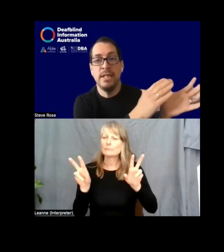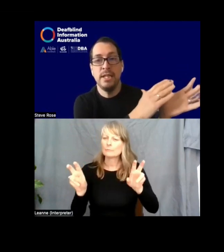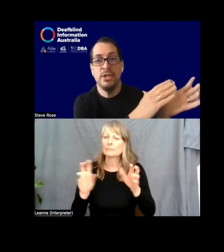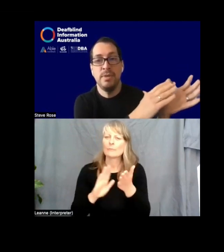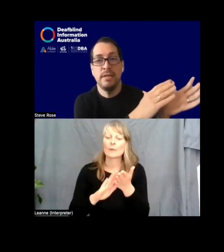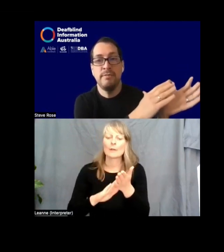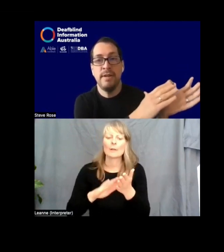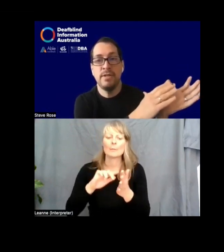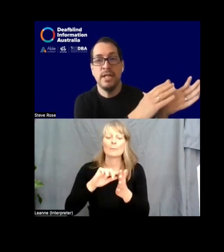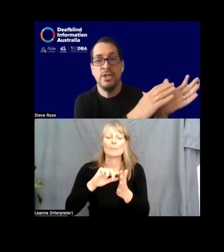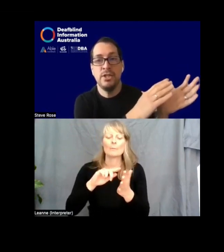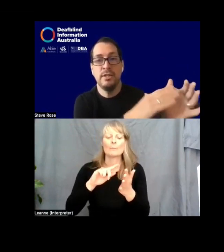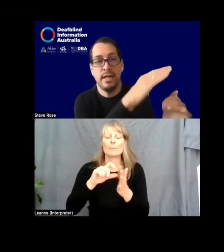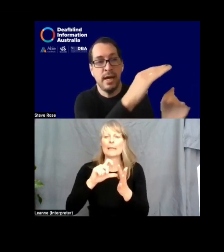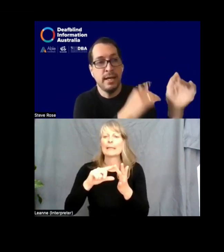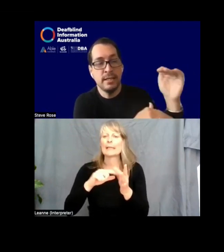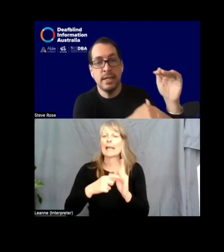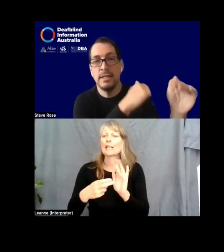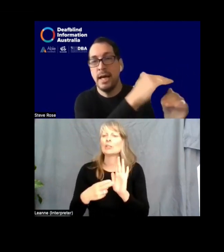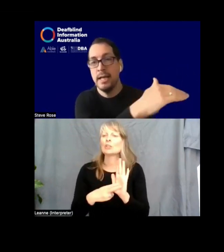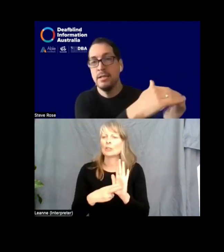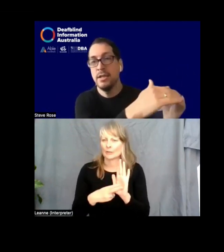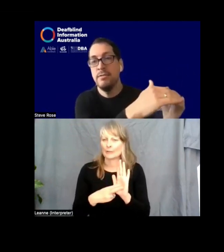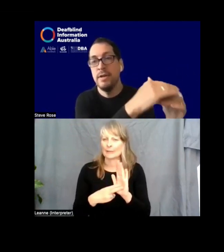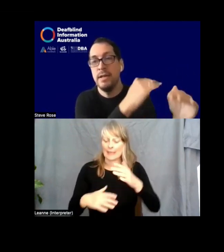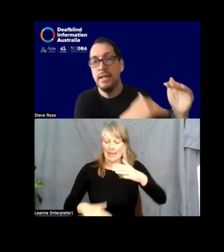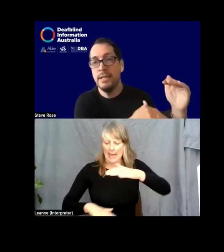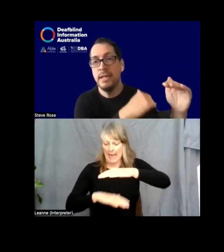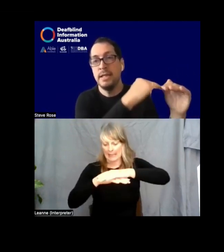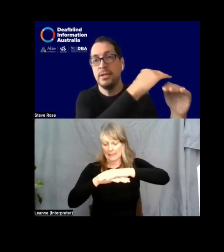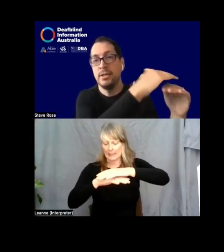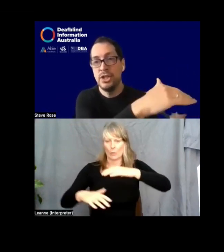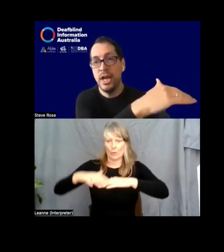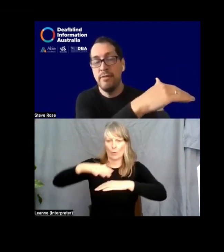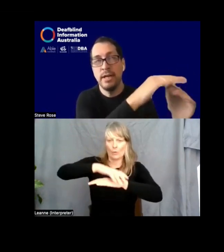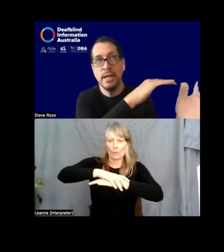mediation being the foundation, the hands under hands over listening, sharing,